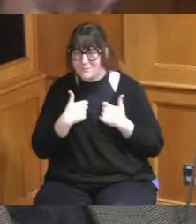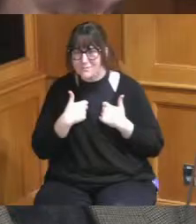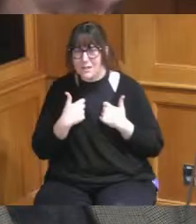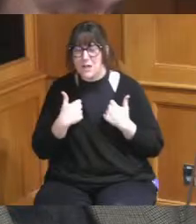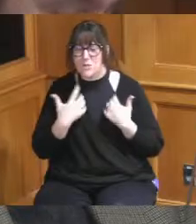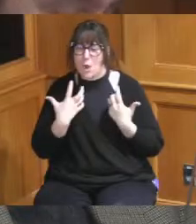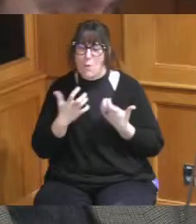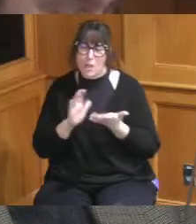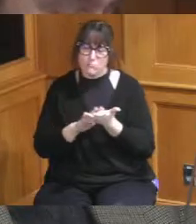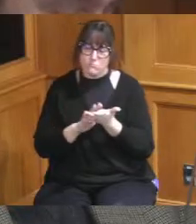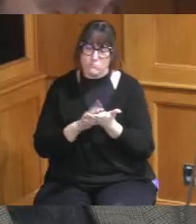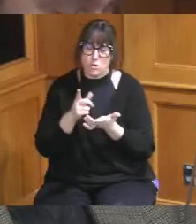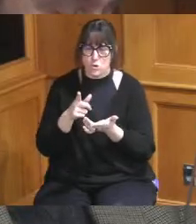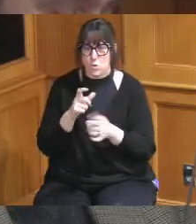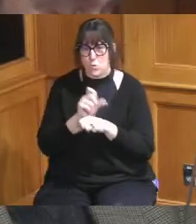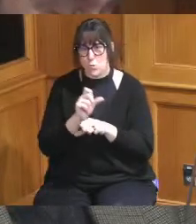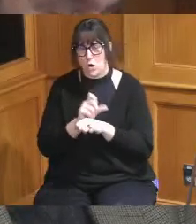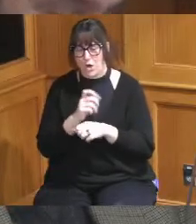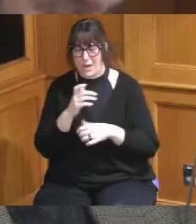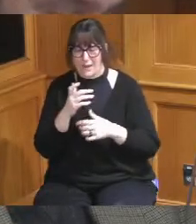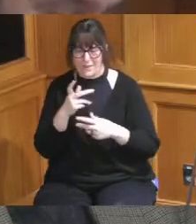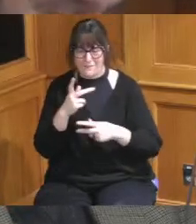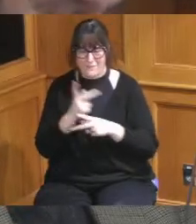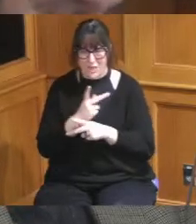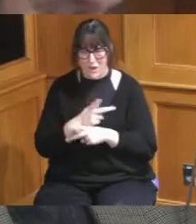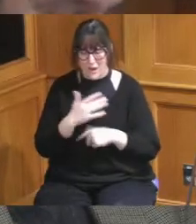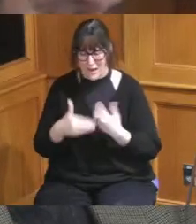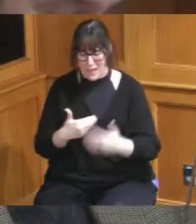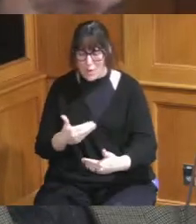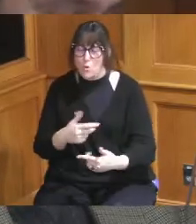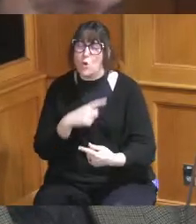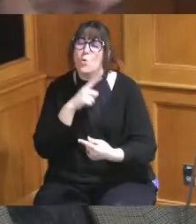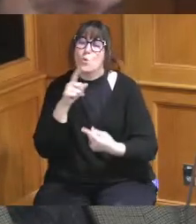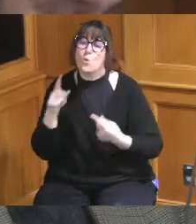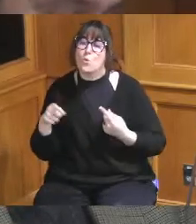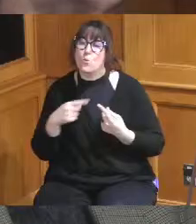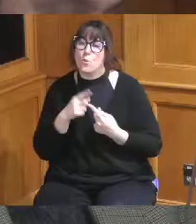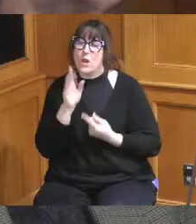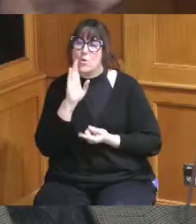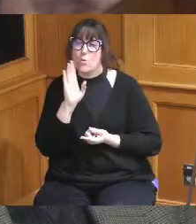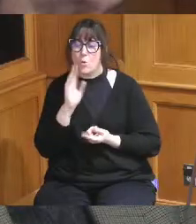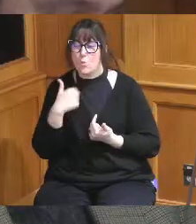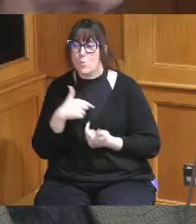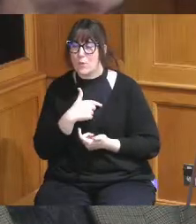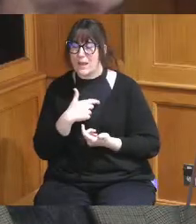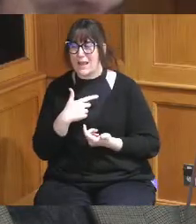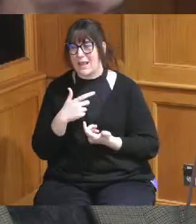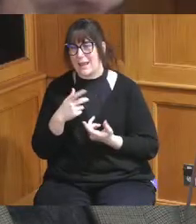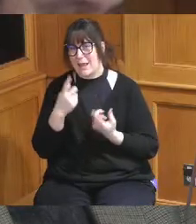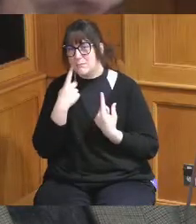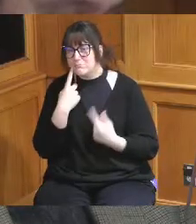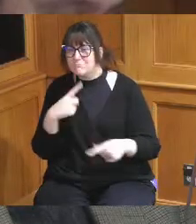and getting that moving in Grove it when will we have breaking of ground on that project I know